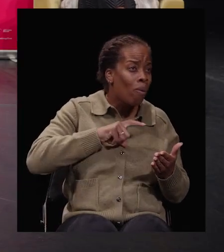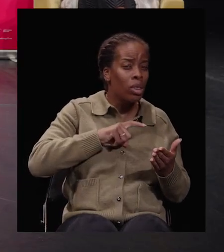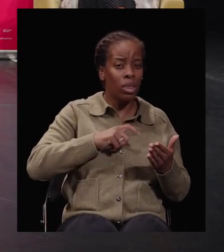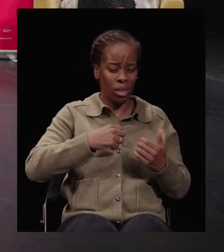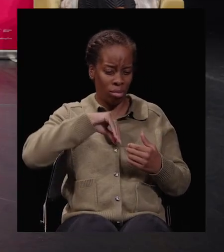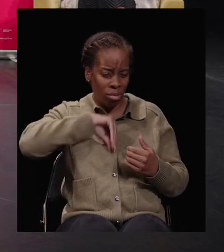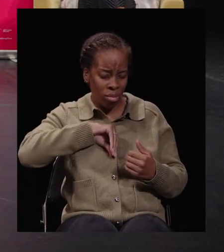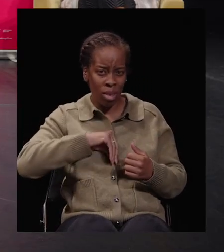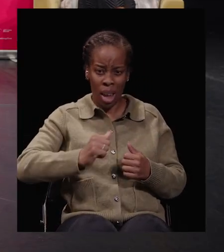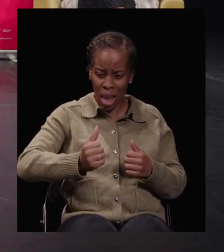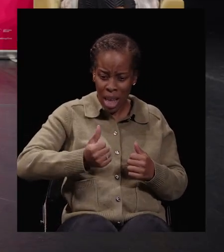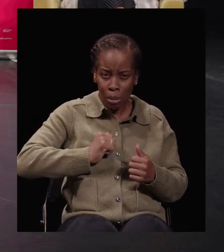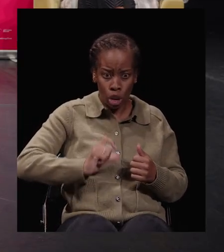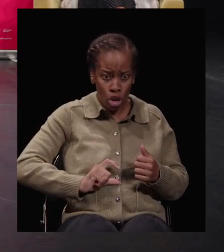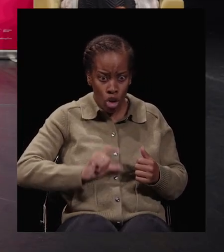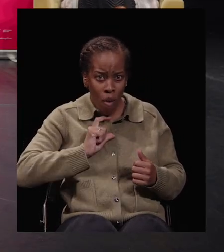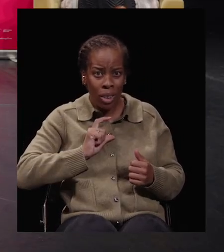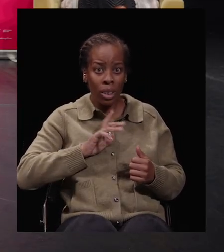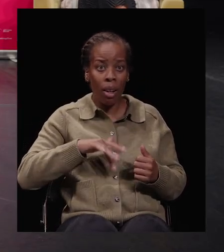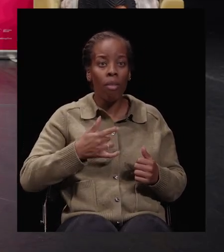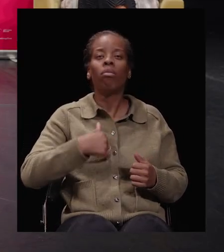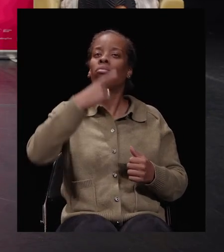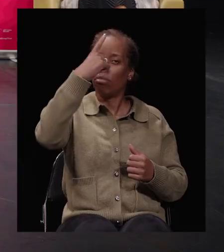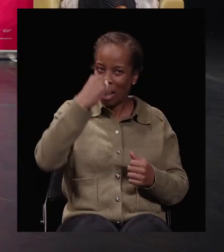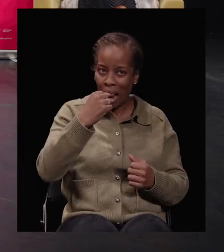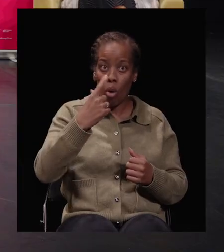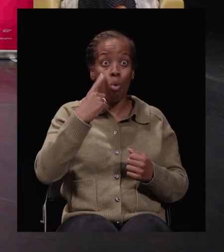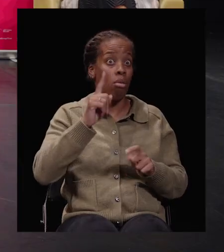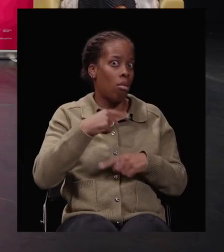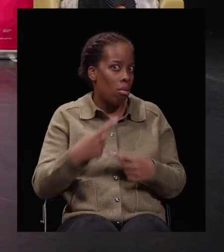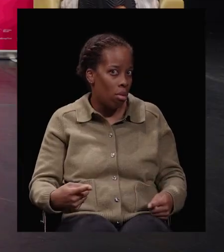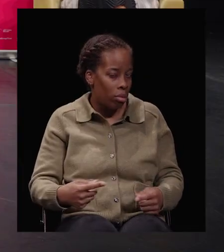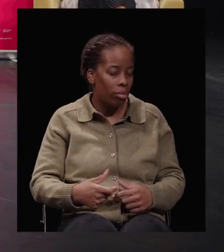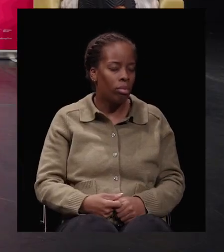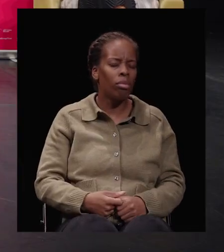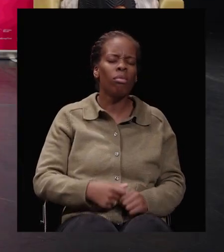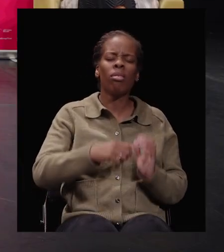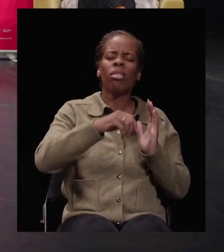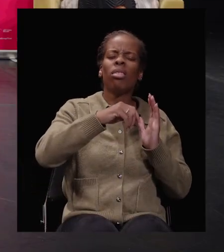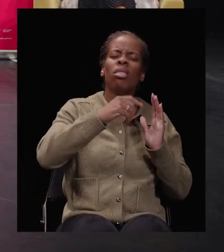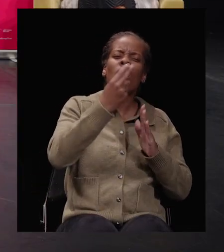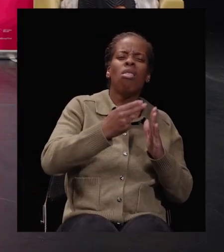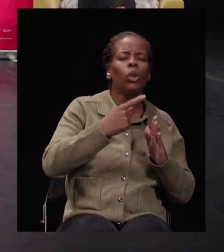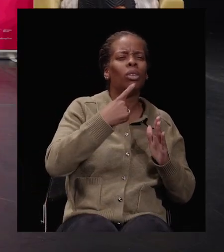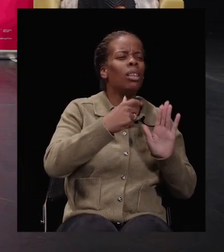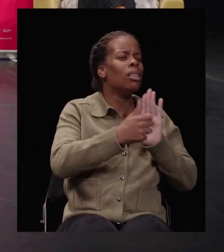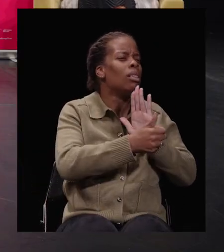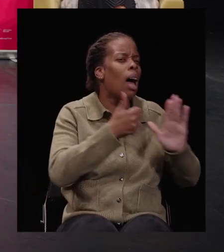That subtle inheritance of what feels possible. In the arts, we talk a lot about talent and passion being enough,